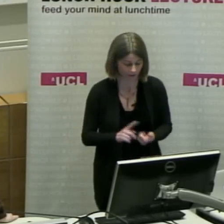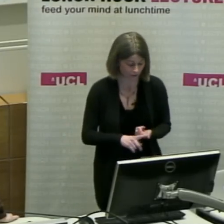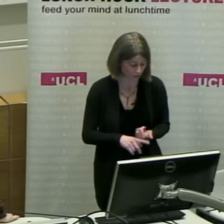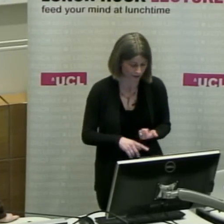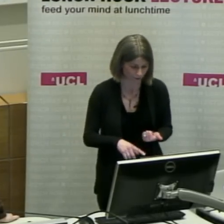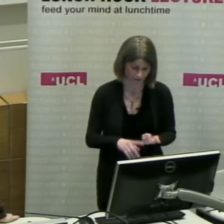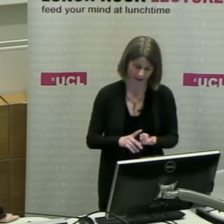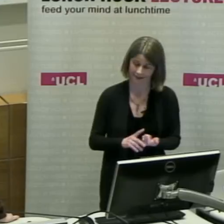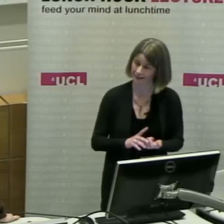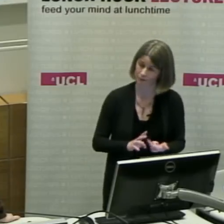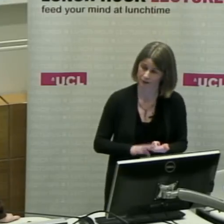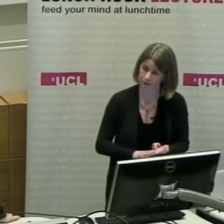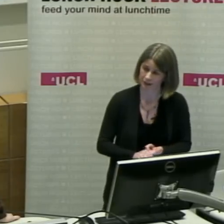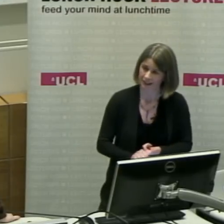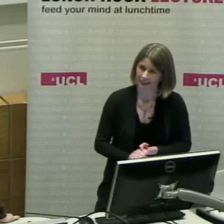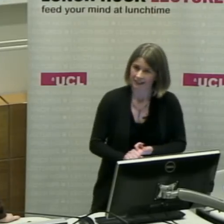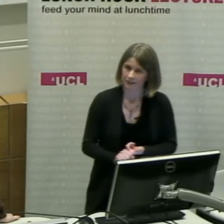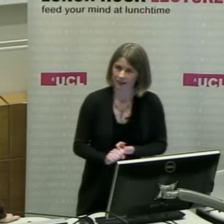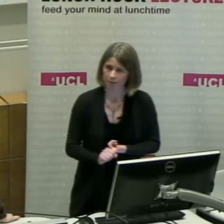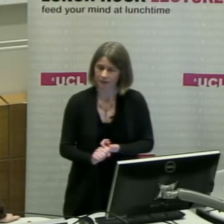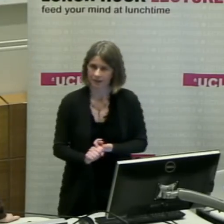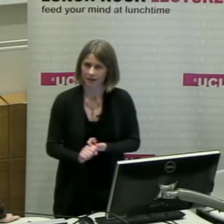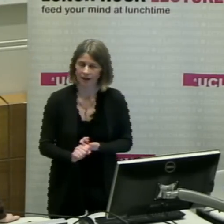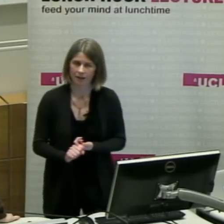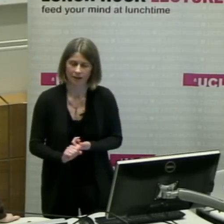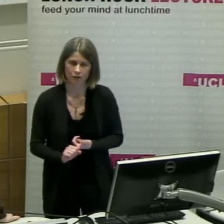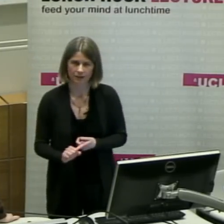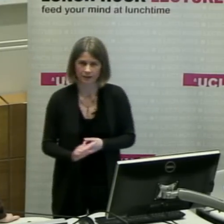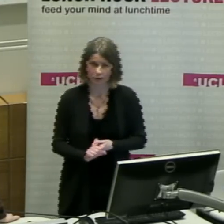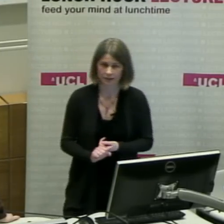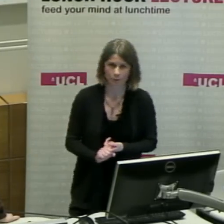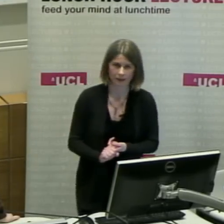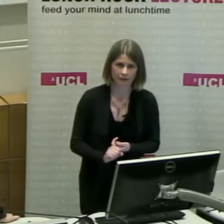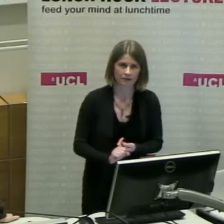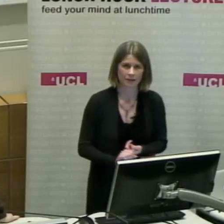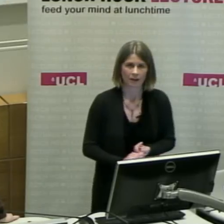so nobody has looked at that. Development and critical periods.